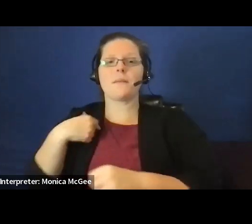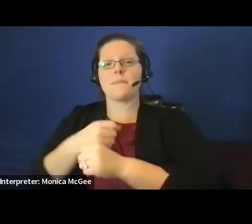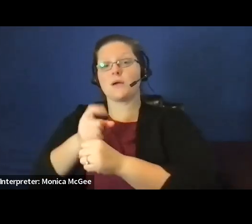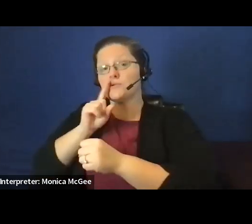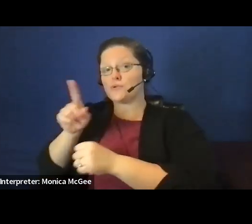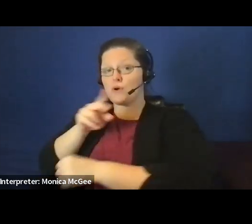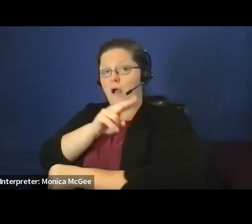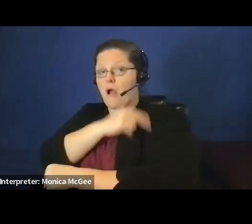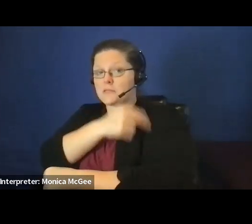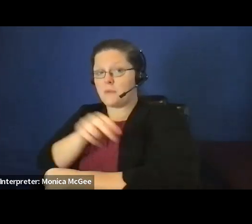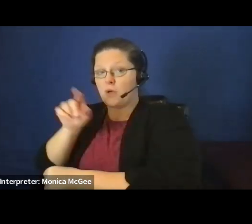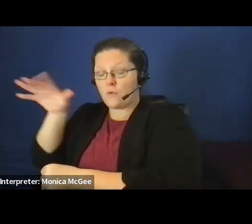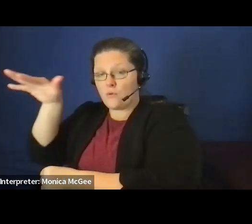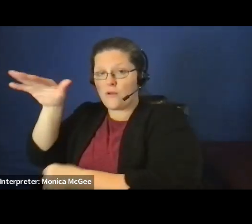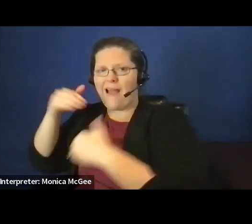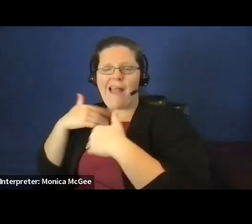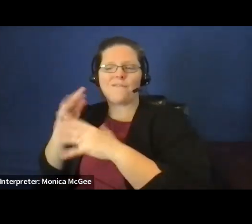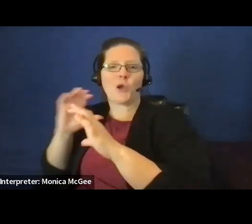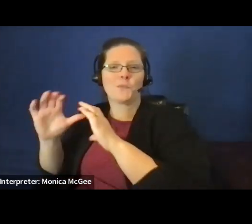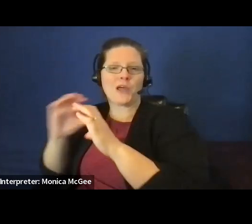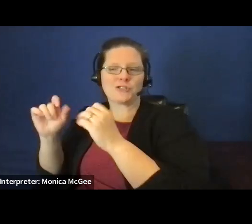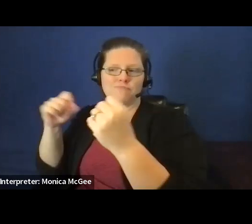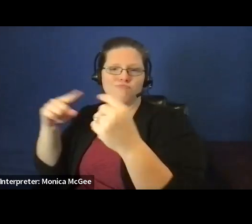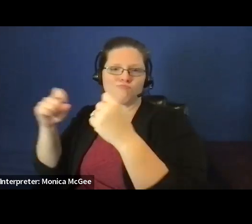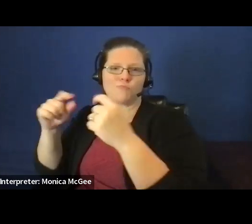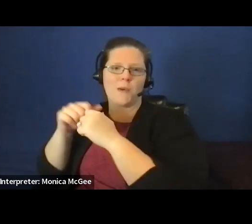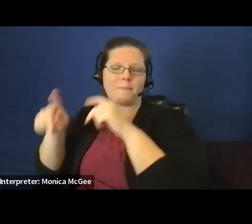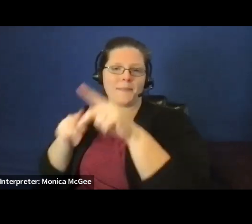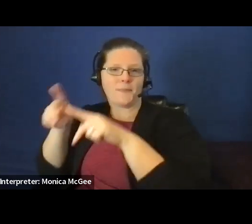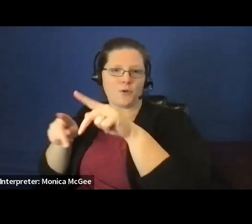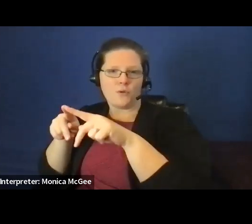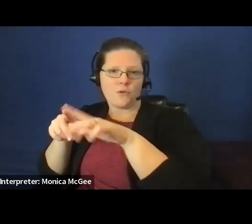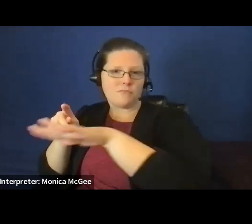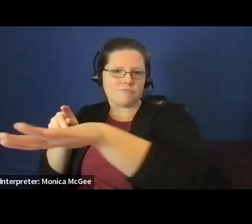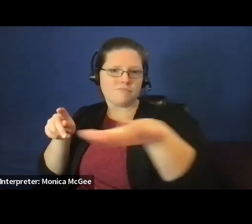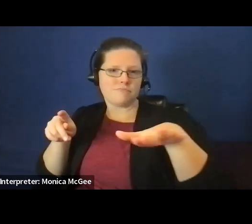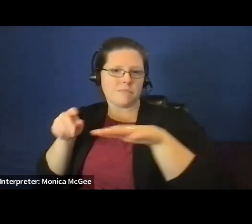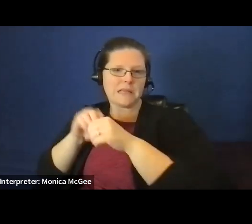everyone together, making sure families that are in the hospital are actually